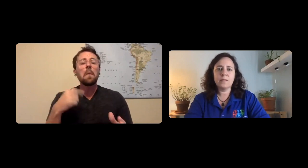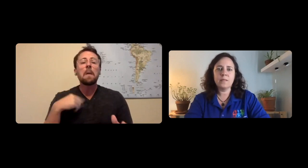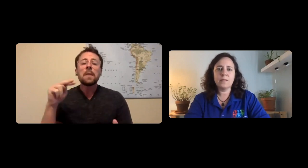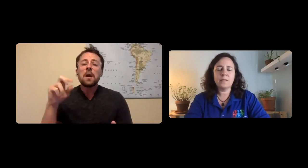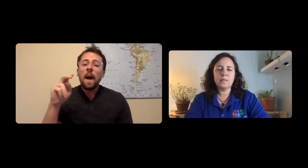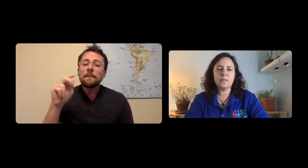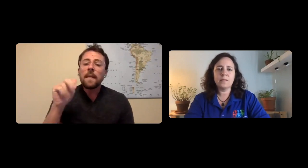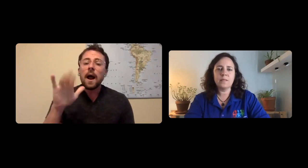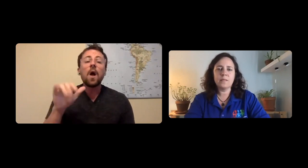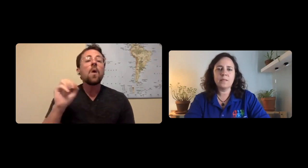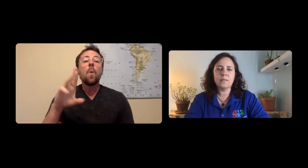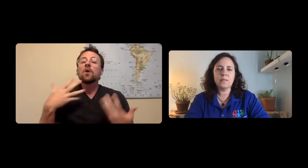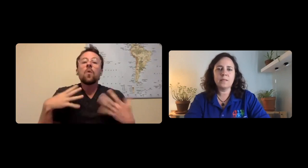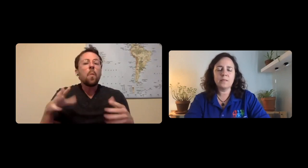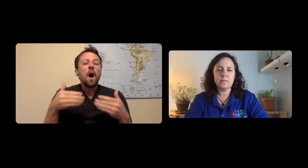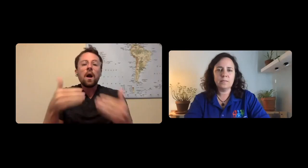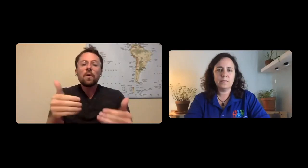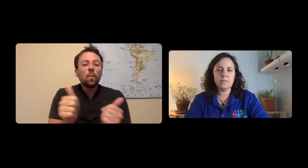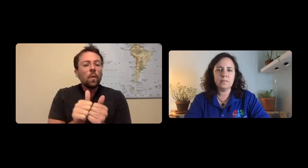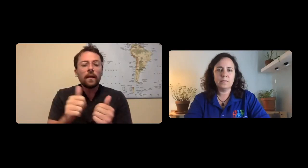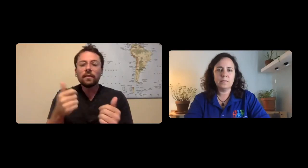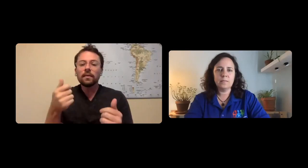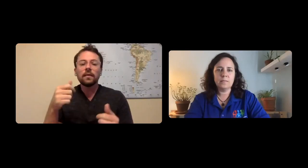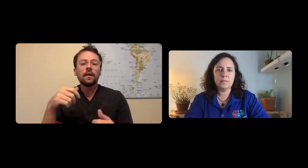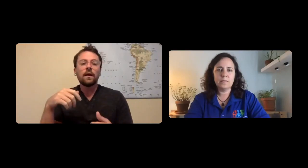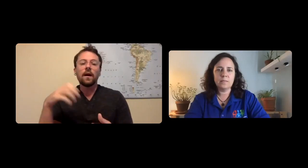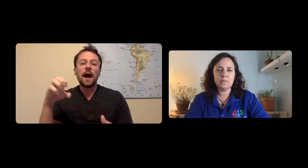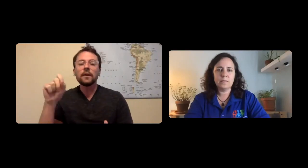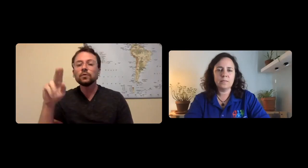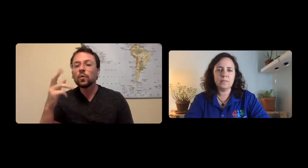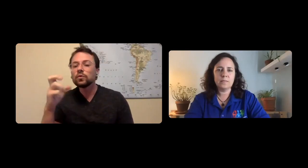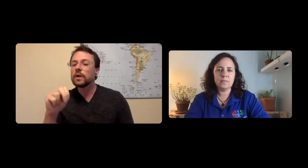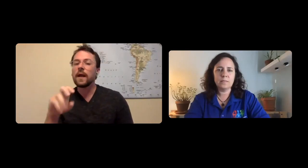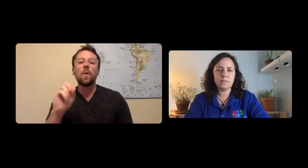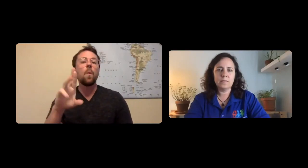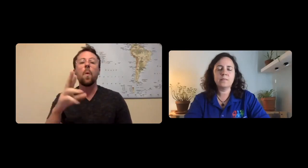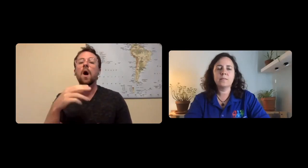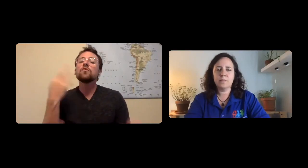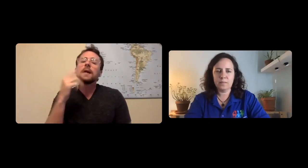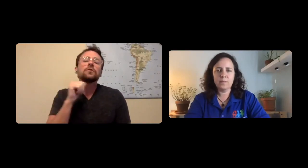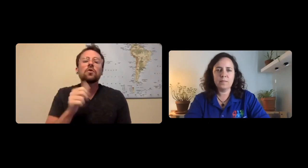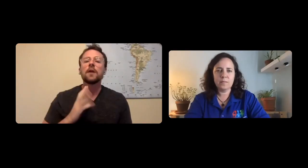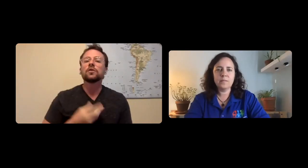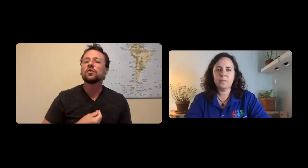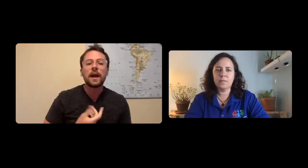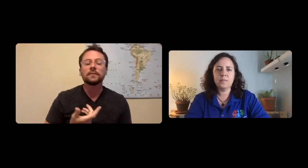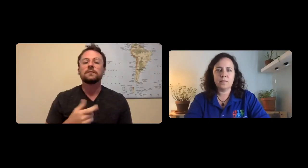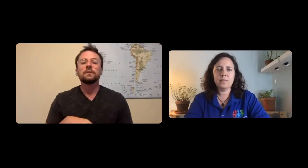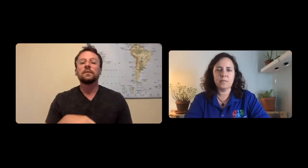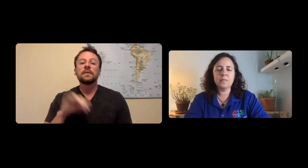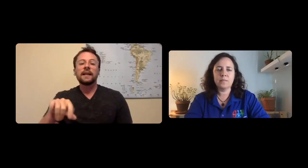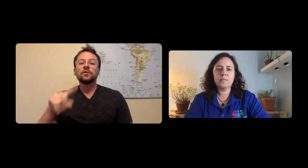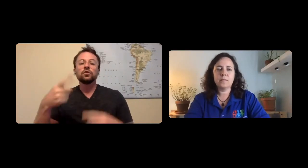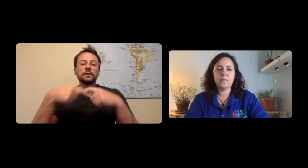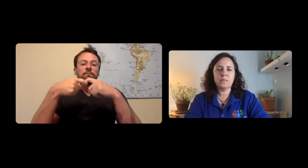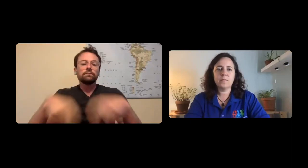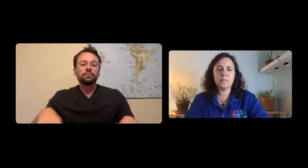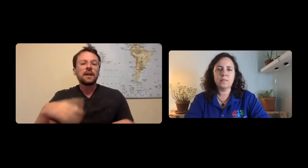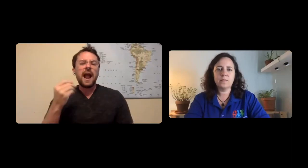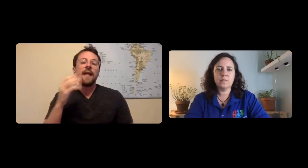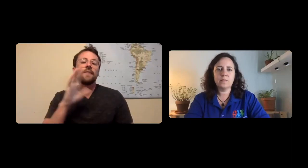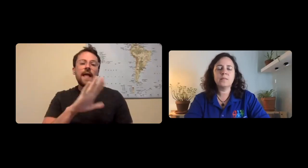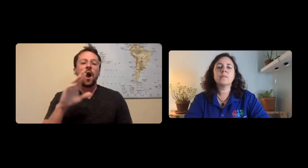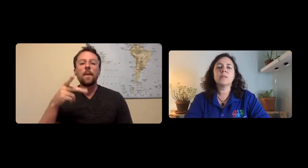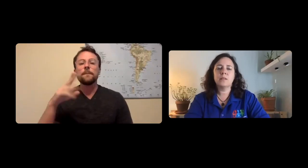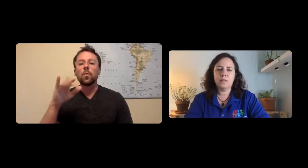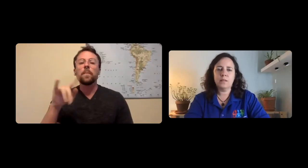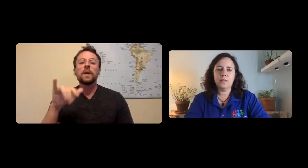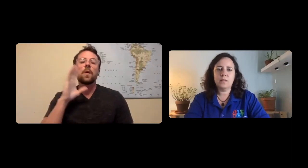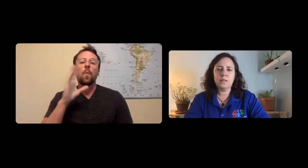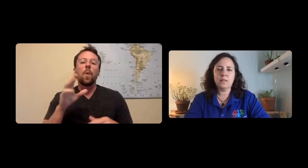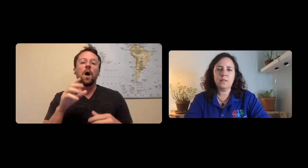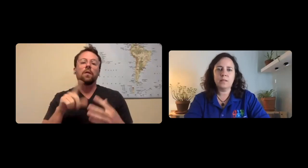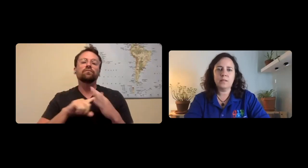And then if later, they realize they don't want to go with surgery or they aren't trans,